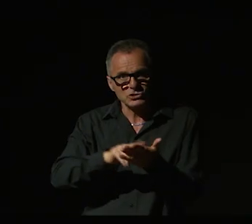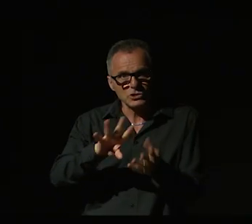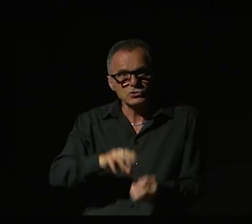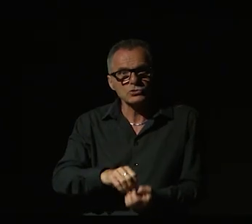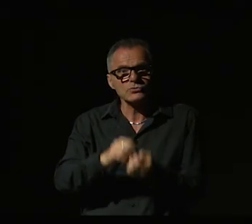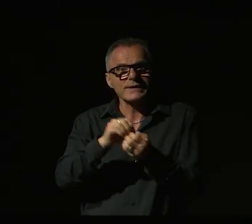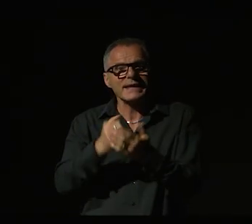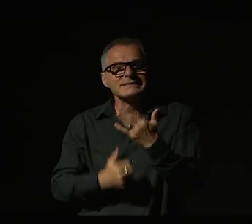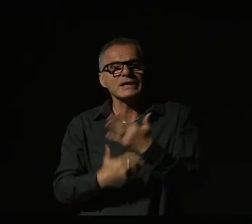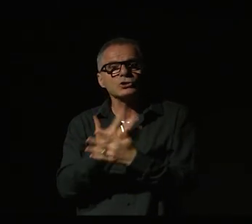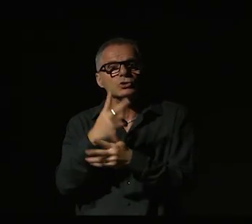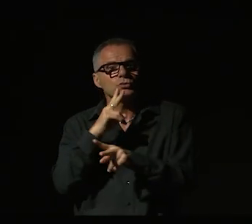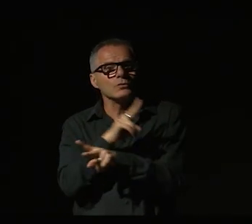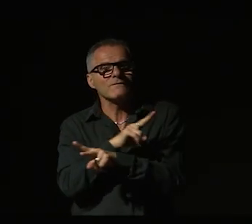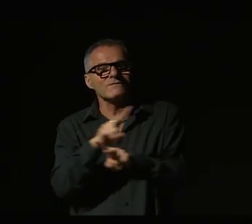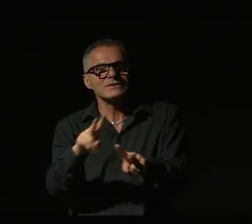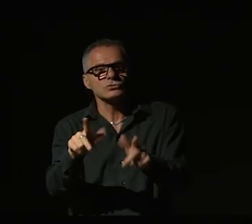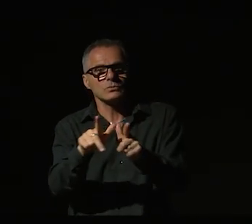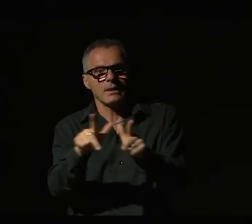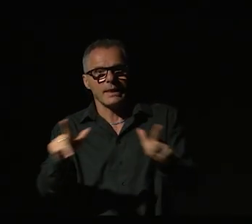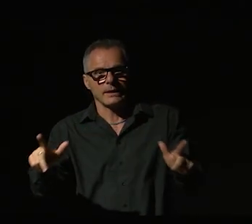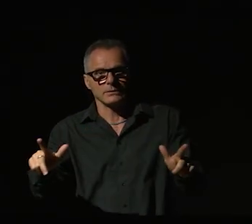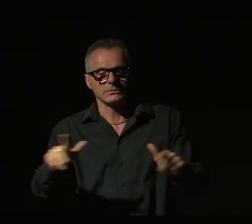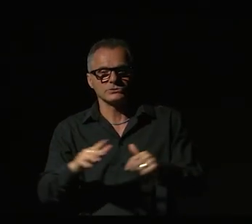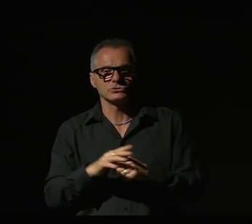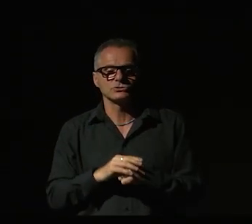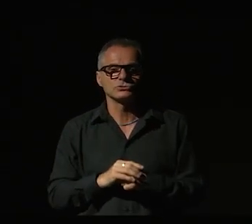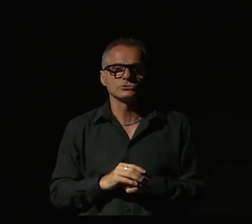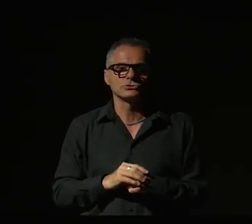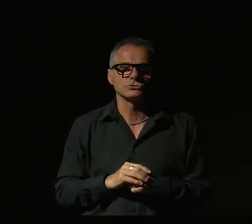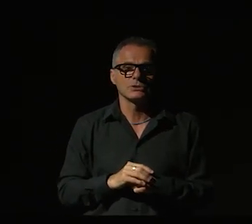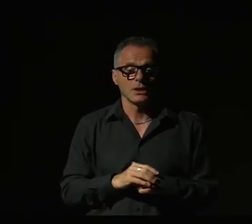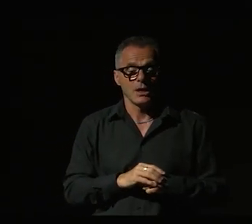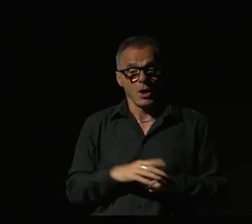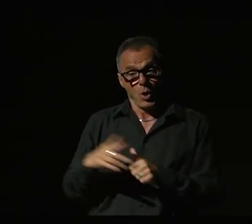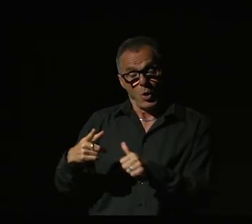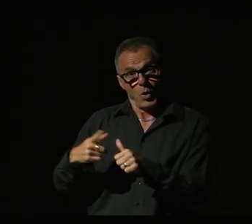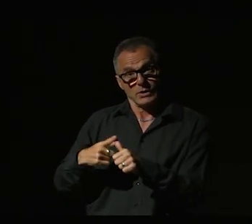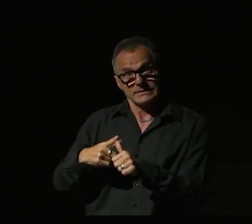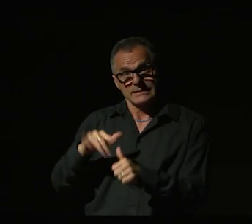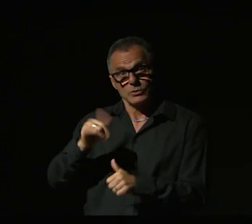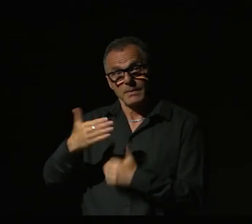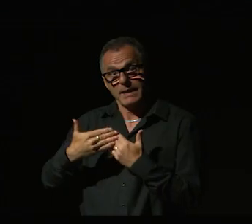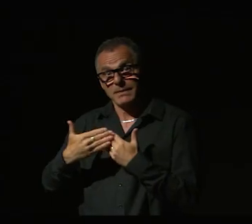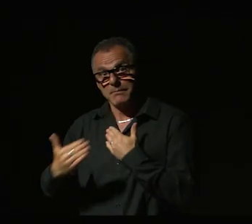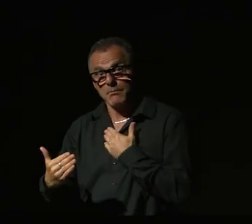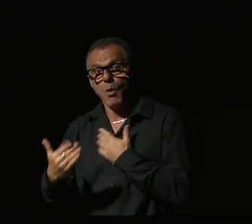that would influence subsequent generations of artists. Agostino may have had a more analytical approach,